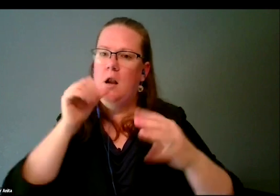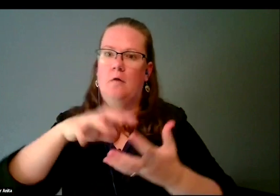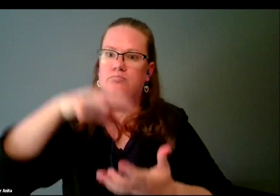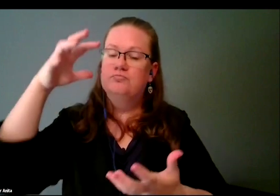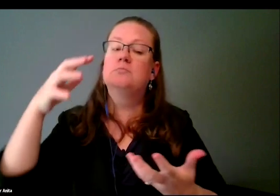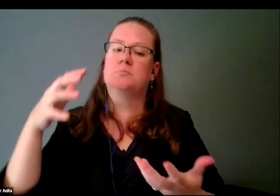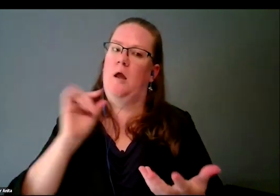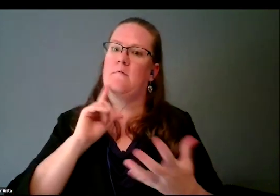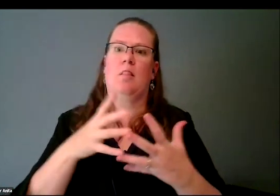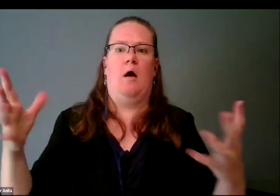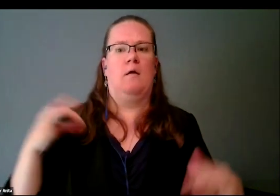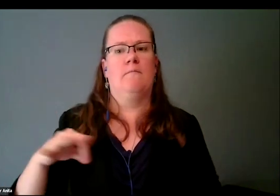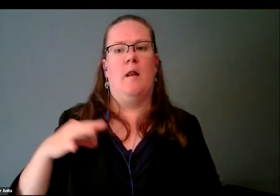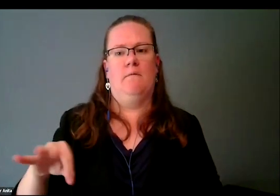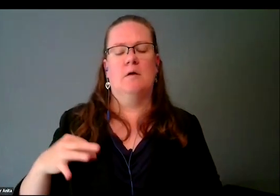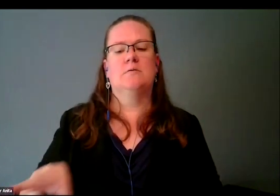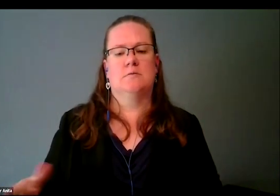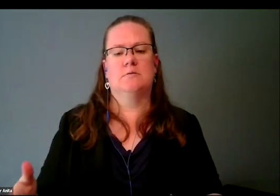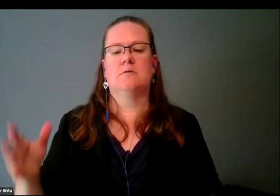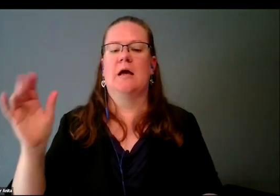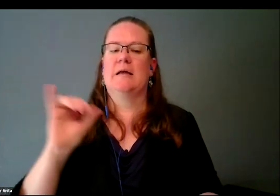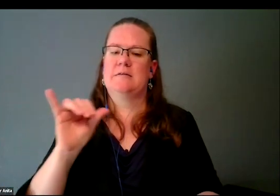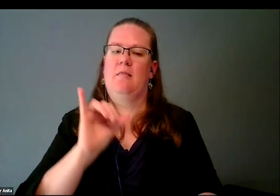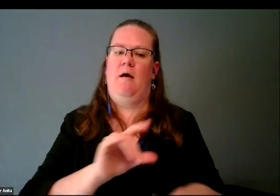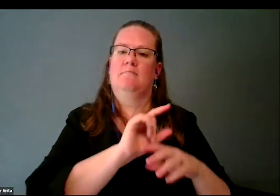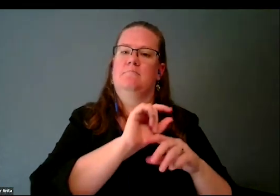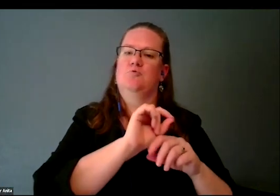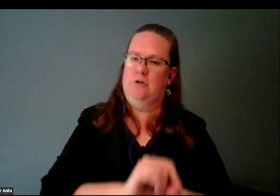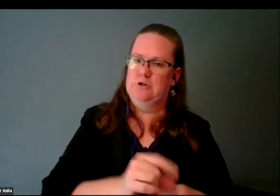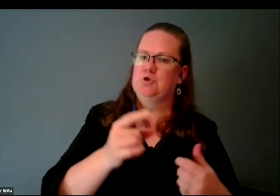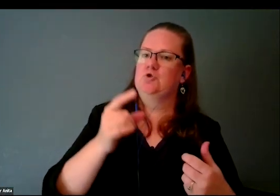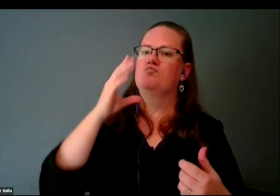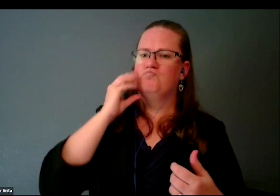It's a traditional or it's a tactical style that's familiar to blind readers